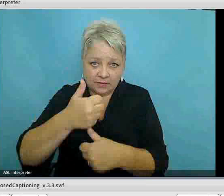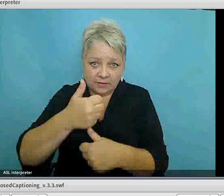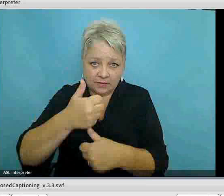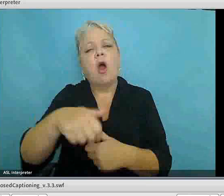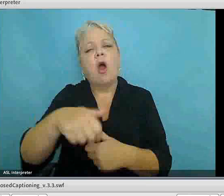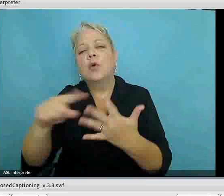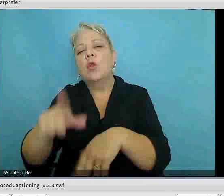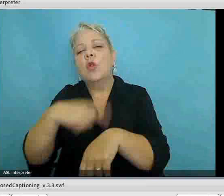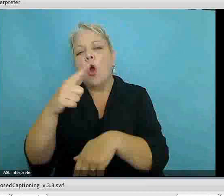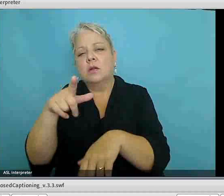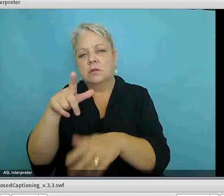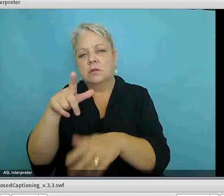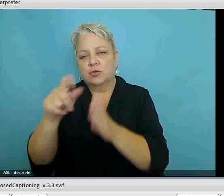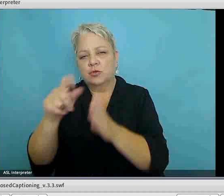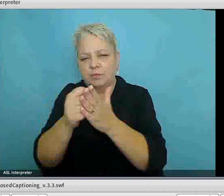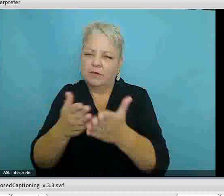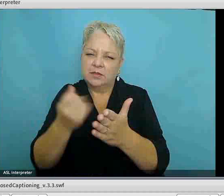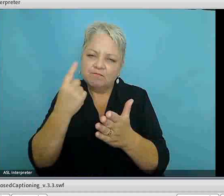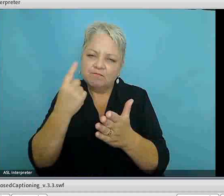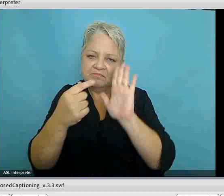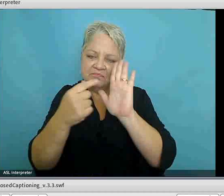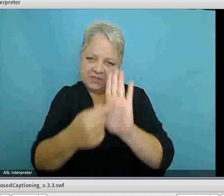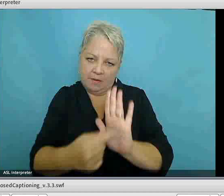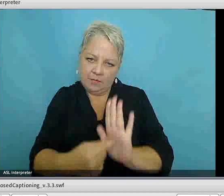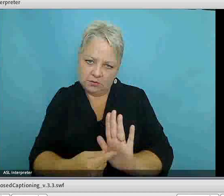Those are just examples.